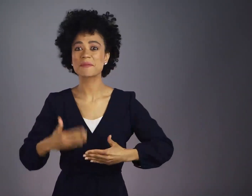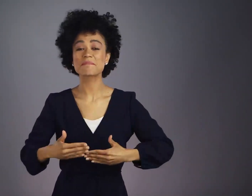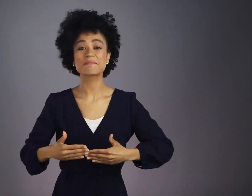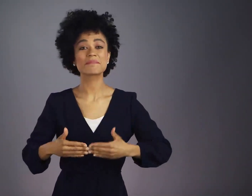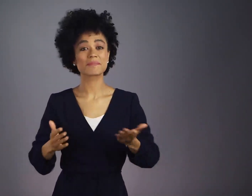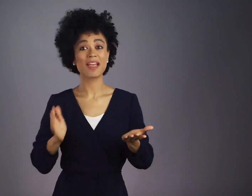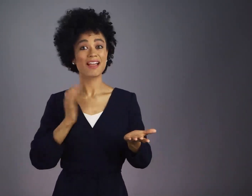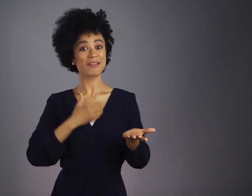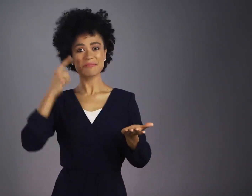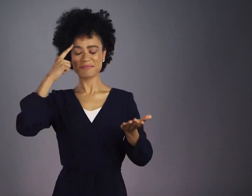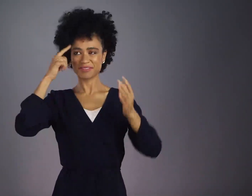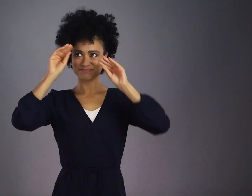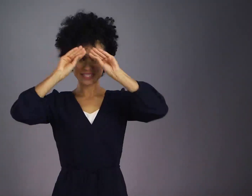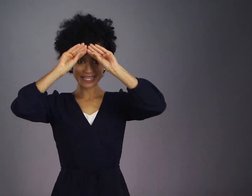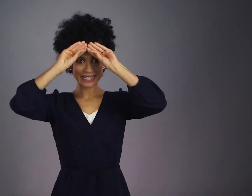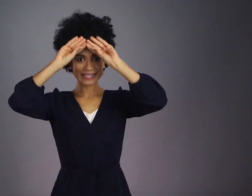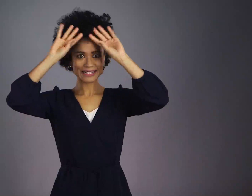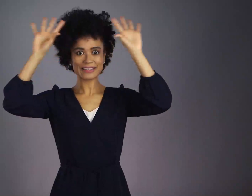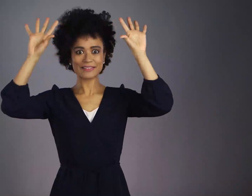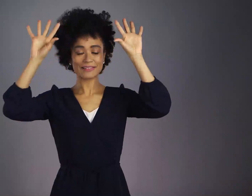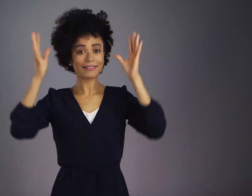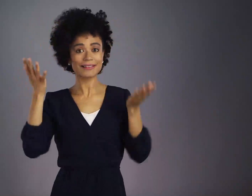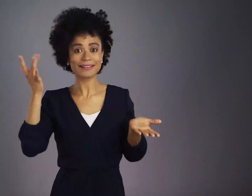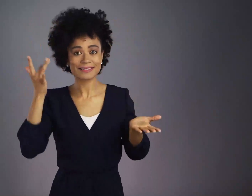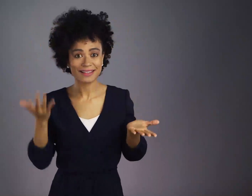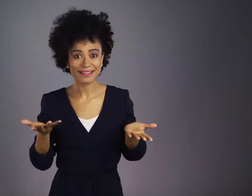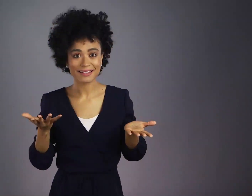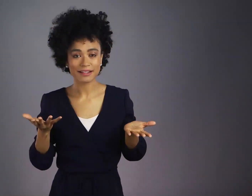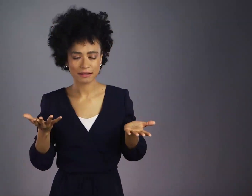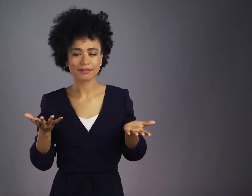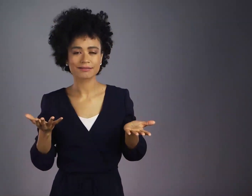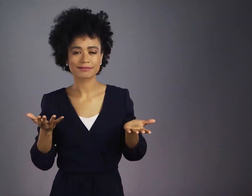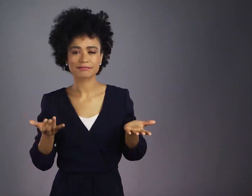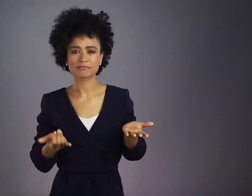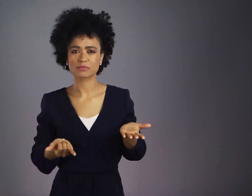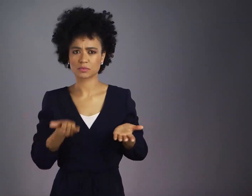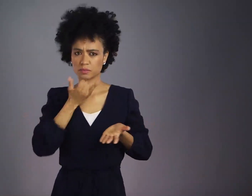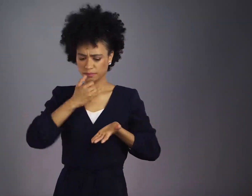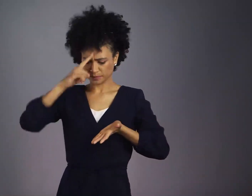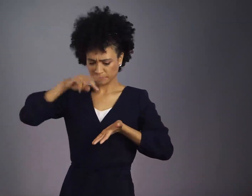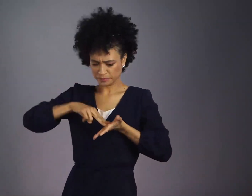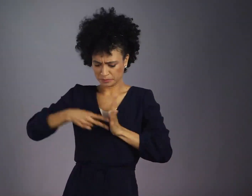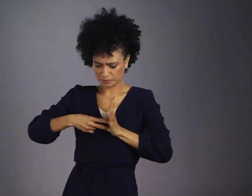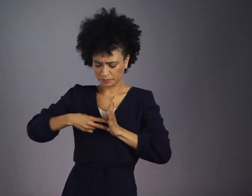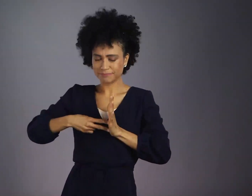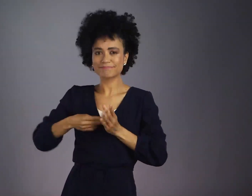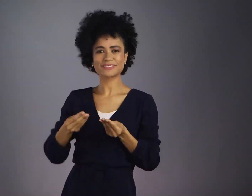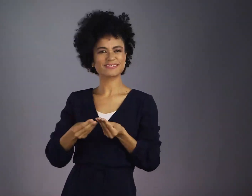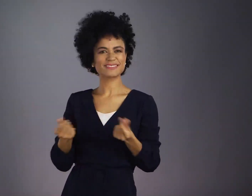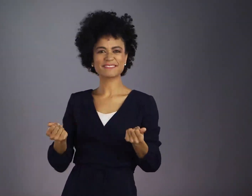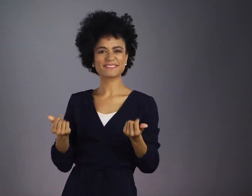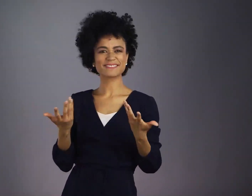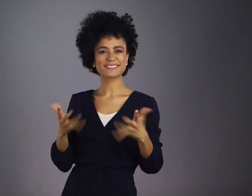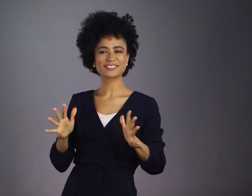for after all God gave us brains to use. Our thought-life will be placed on a much higher plane